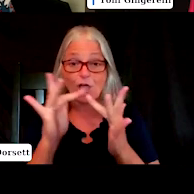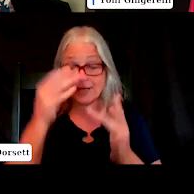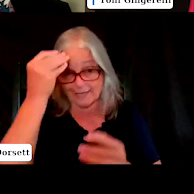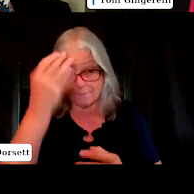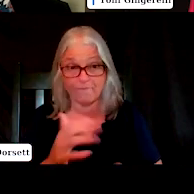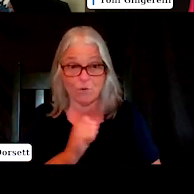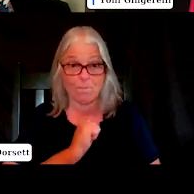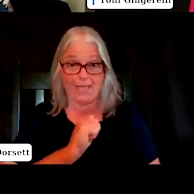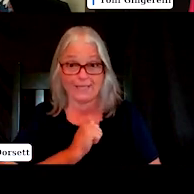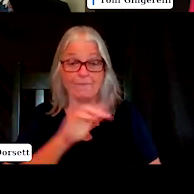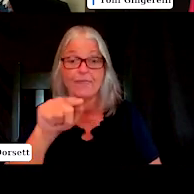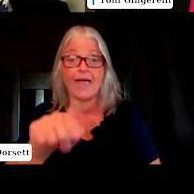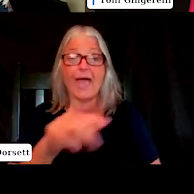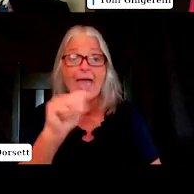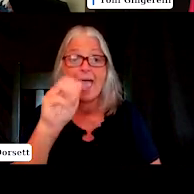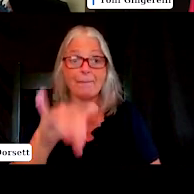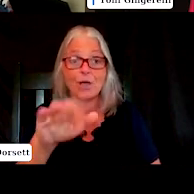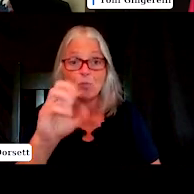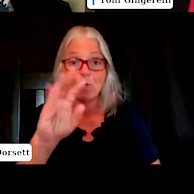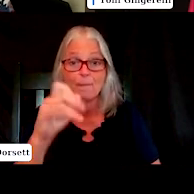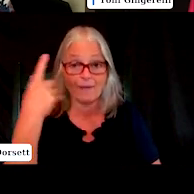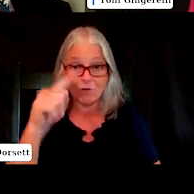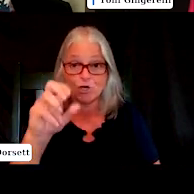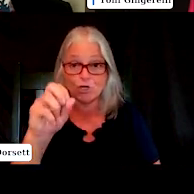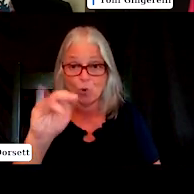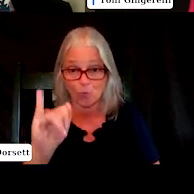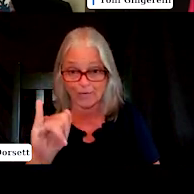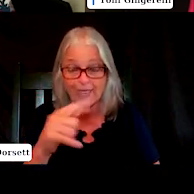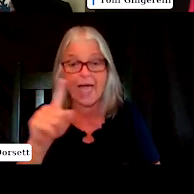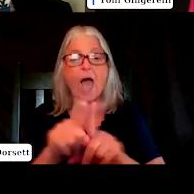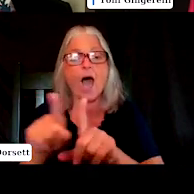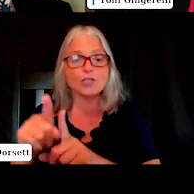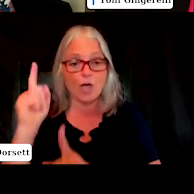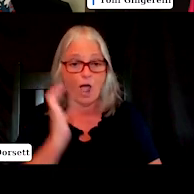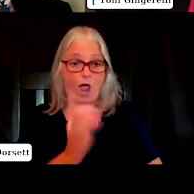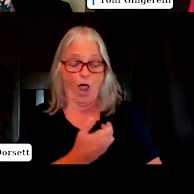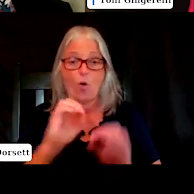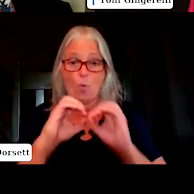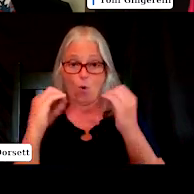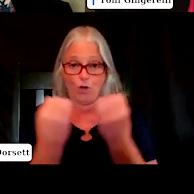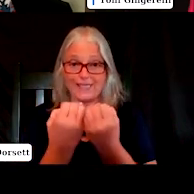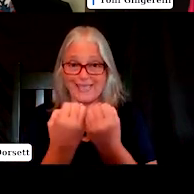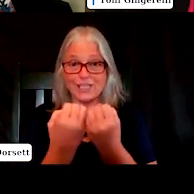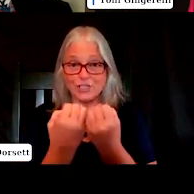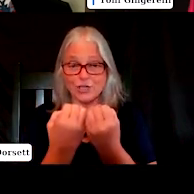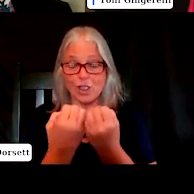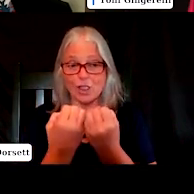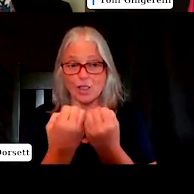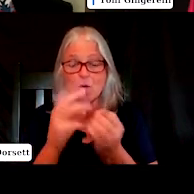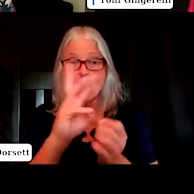Amy Robins, and for Tony as well as our organizational websites.